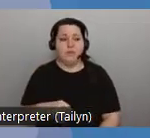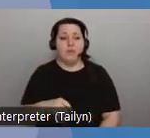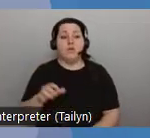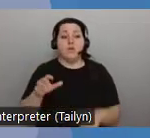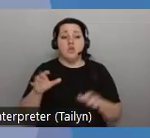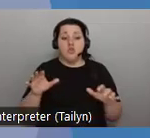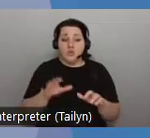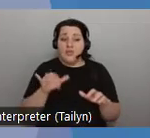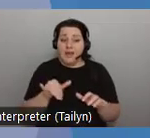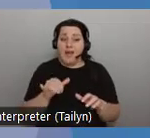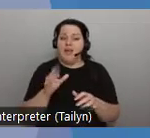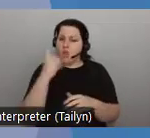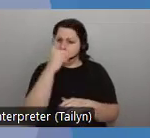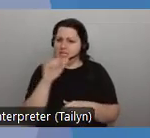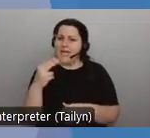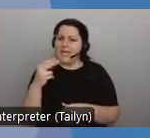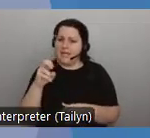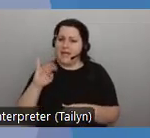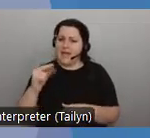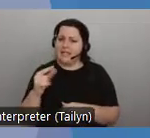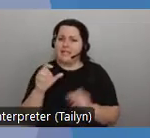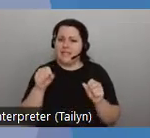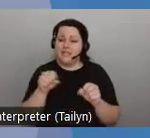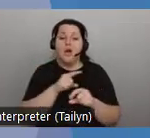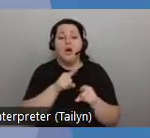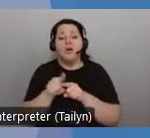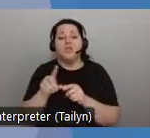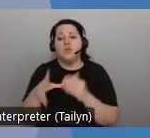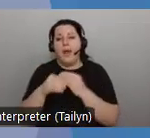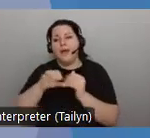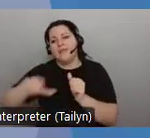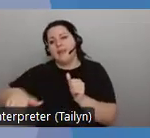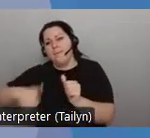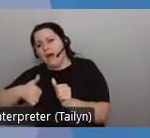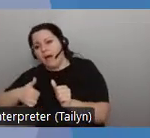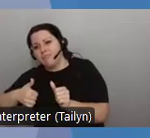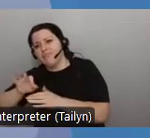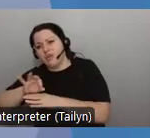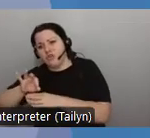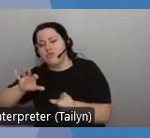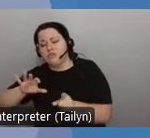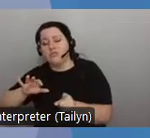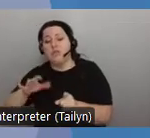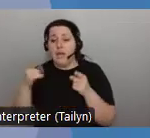have to make sure you are using the style. Doing so makes the style --